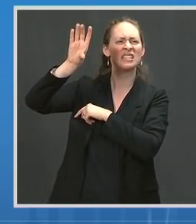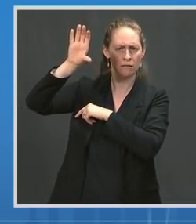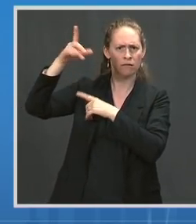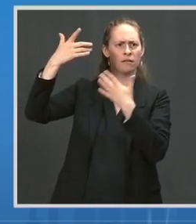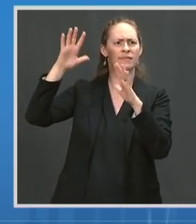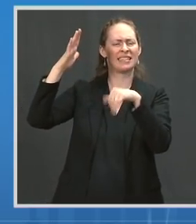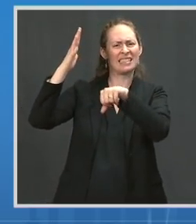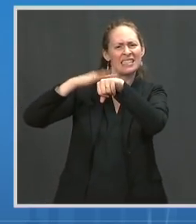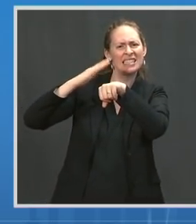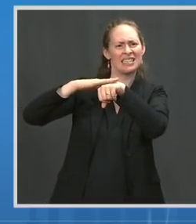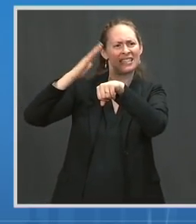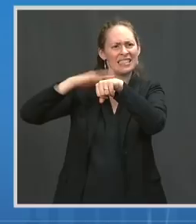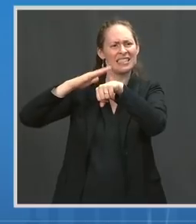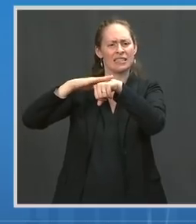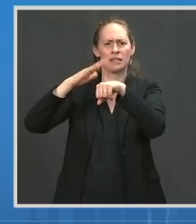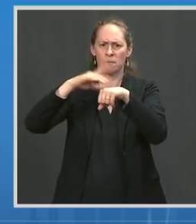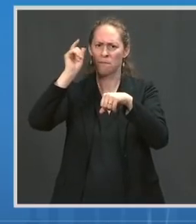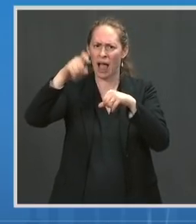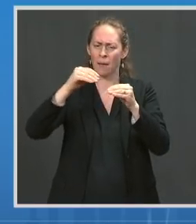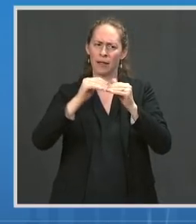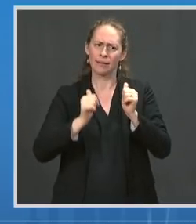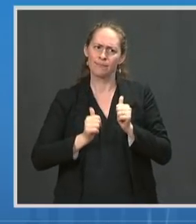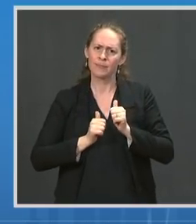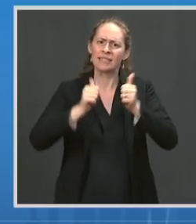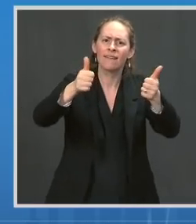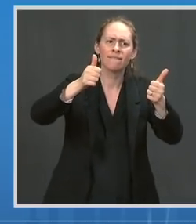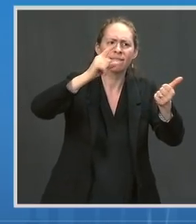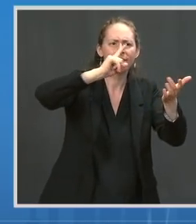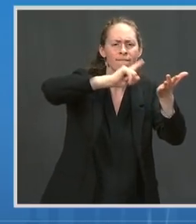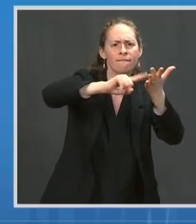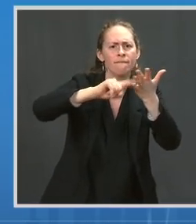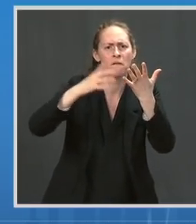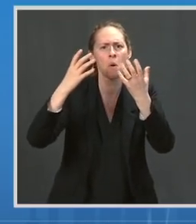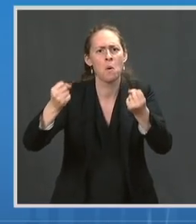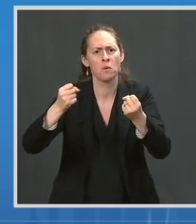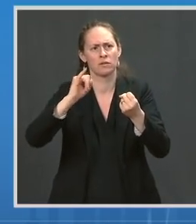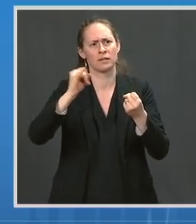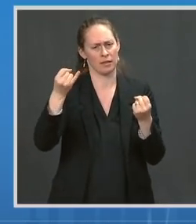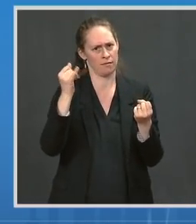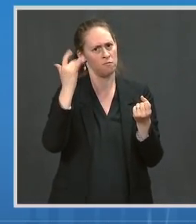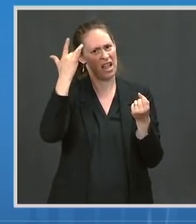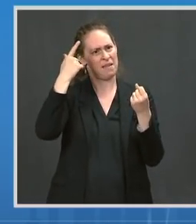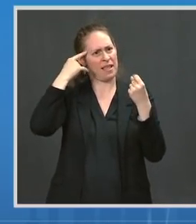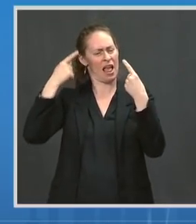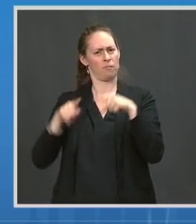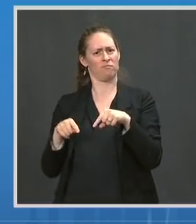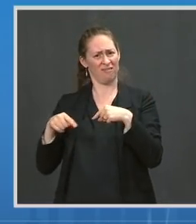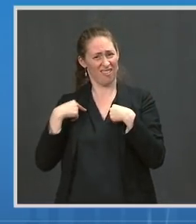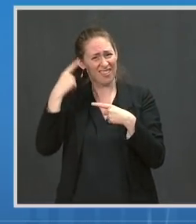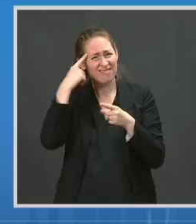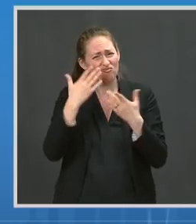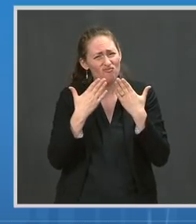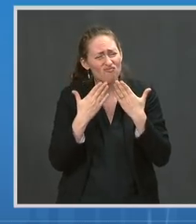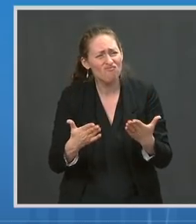and decided to investigate thoroughly. And that's what's happening. And that, if anything, I believe, should increase people's confidence